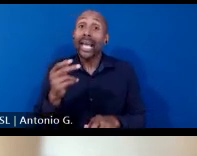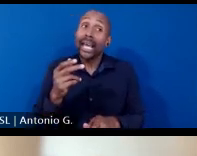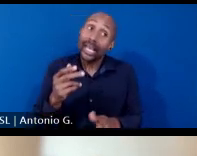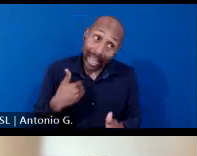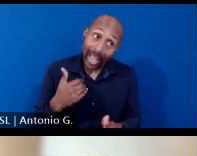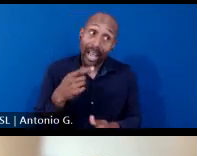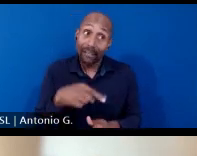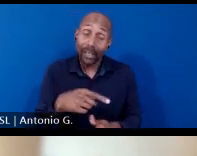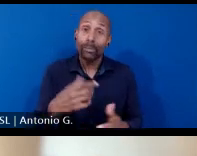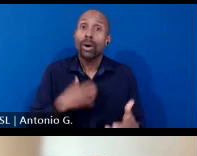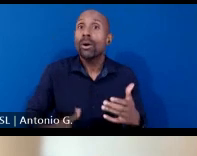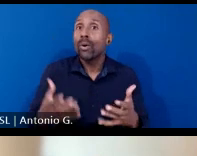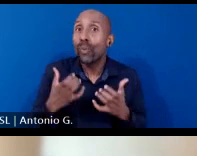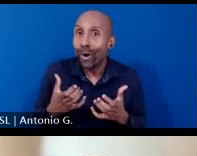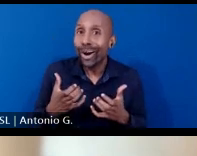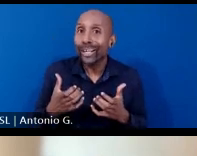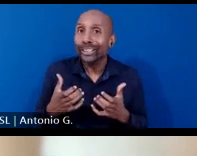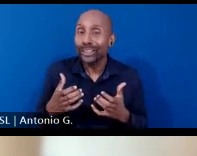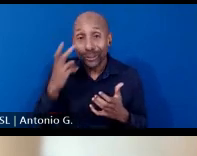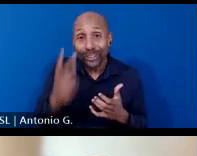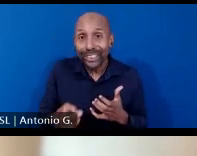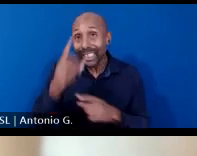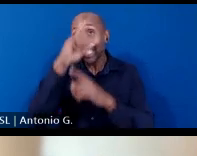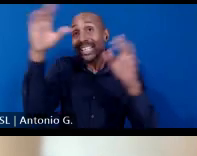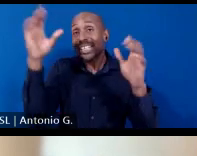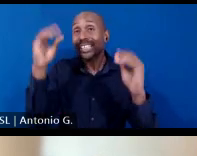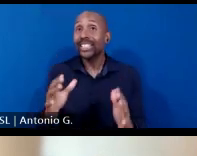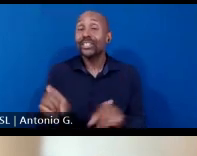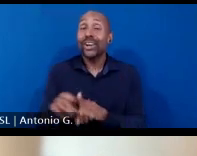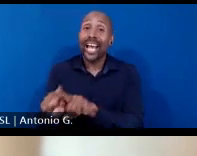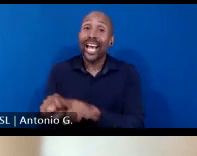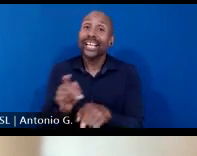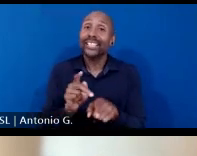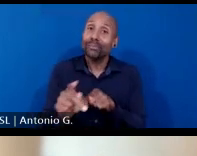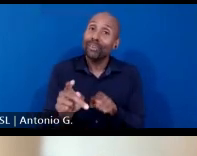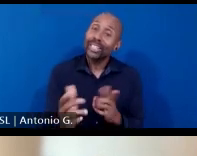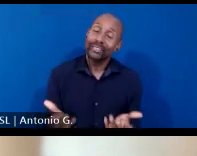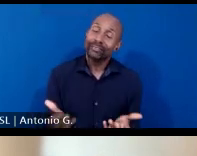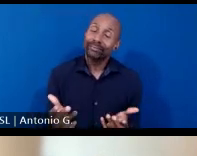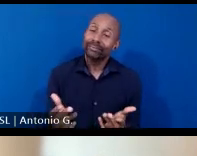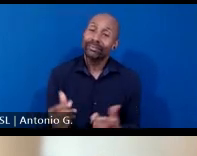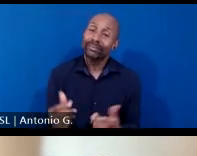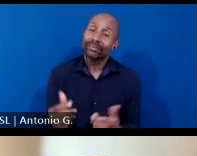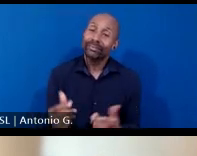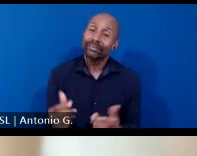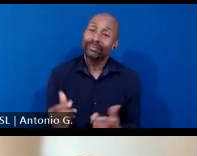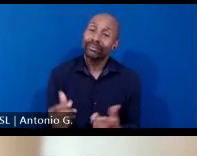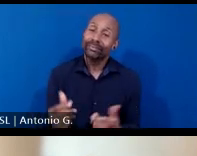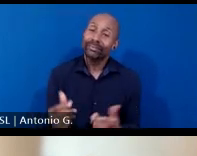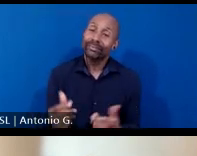know, STEM teaching as a viable profession? And then what Jerry was mentioning as well, once they're in there, how do we support them?